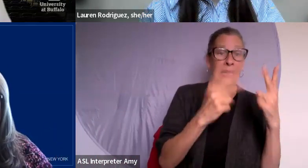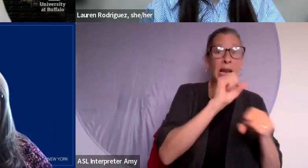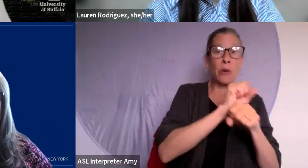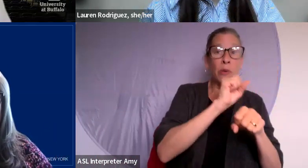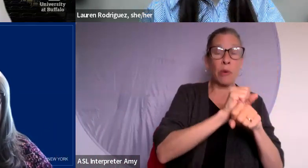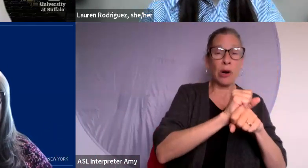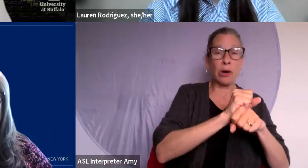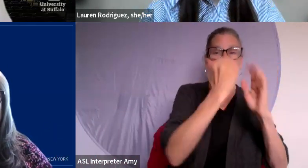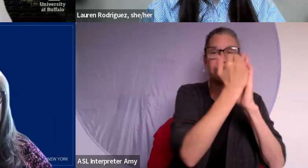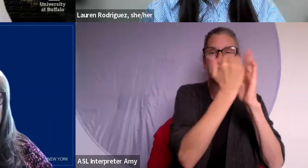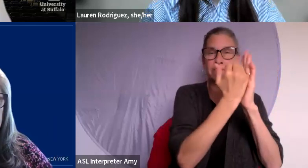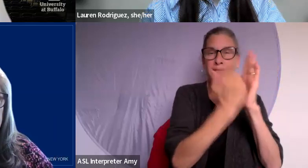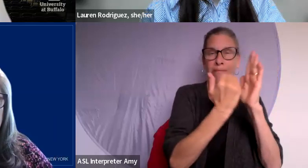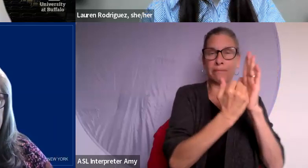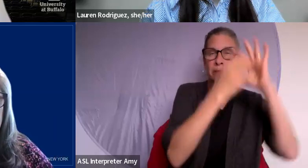group that we brought together. And these are the things that